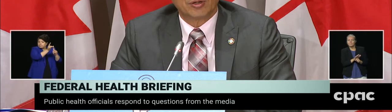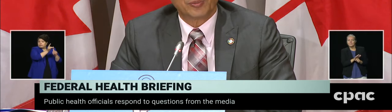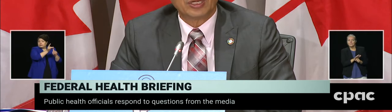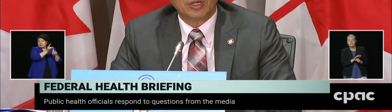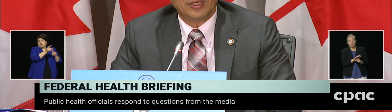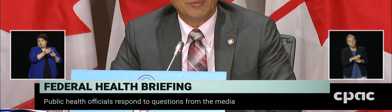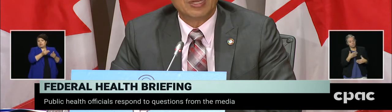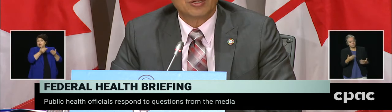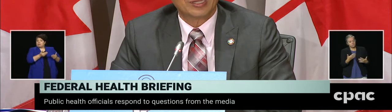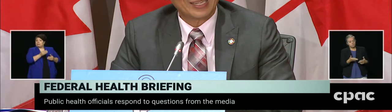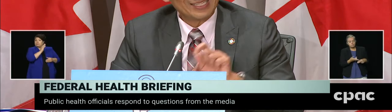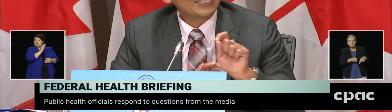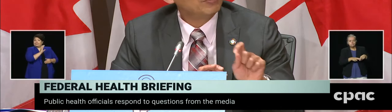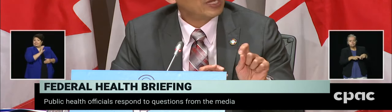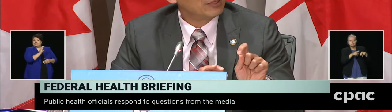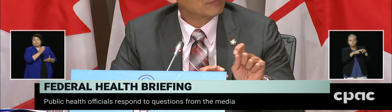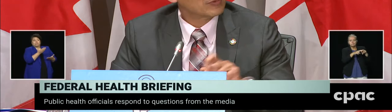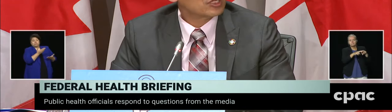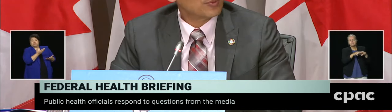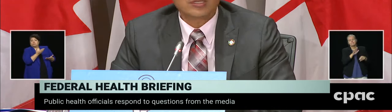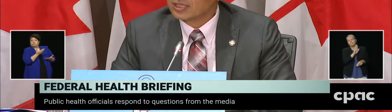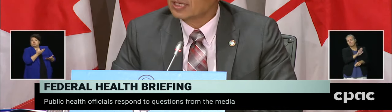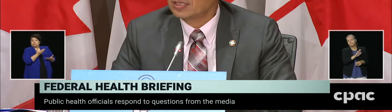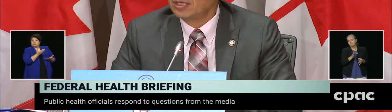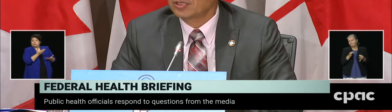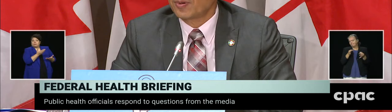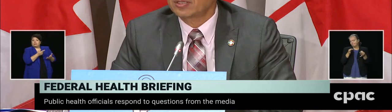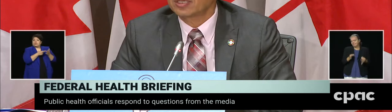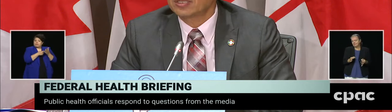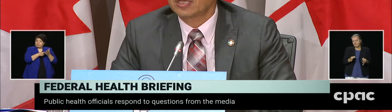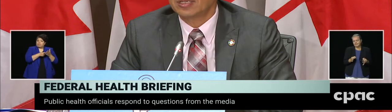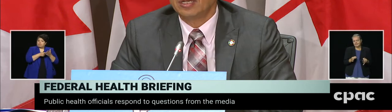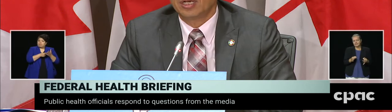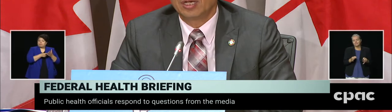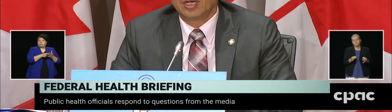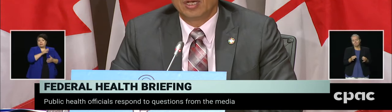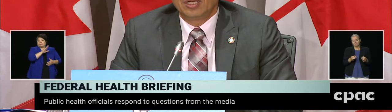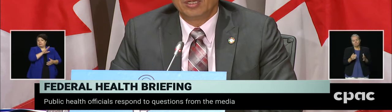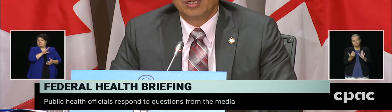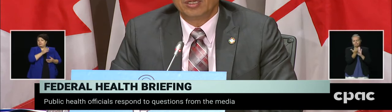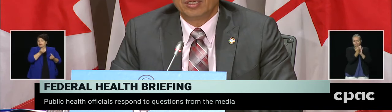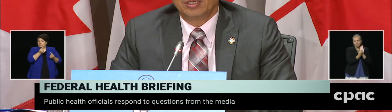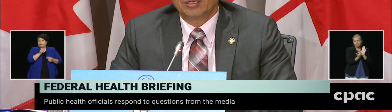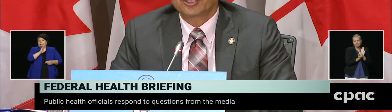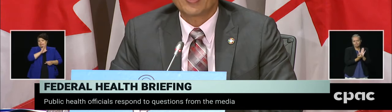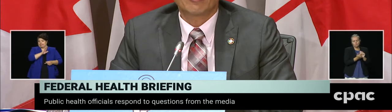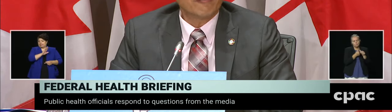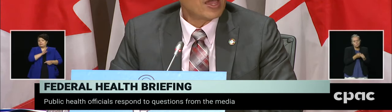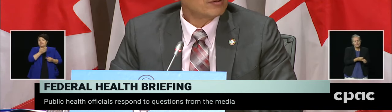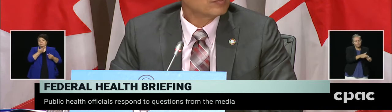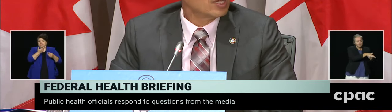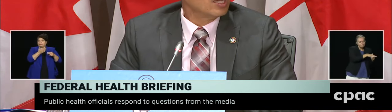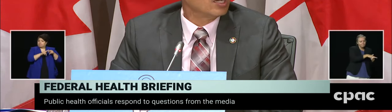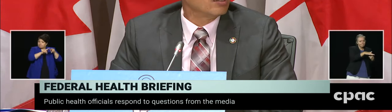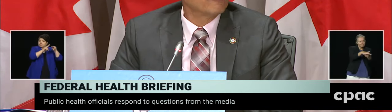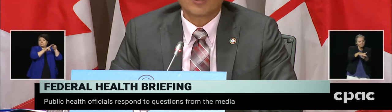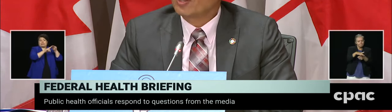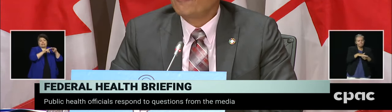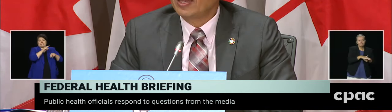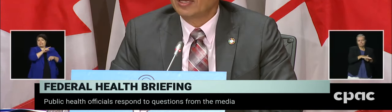CASES AND THE RISE IN THE NUMBER OF CASES IN BC.